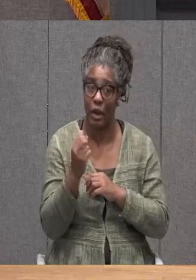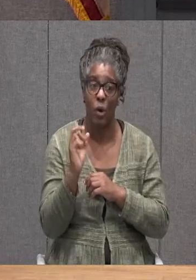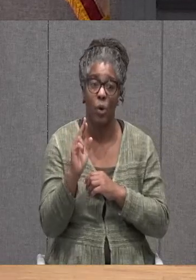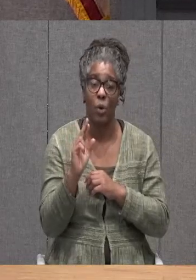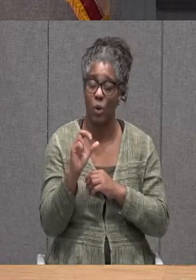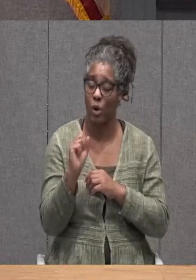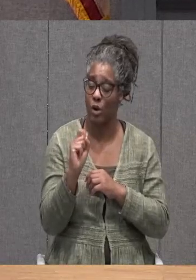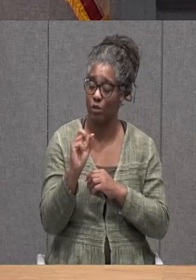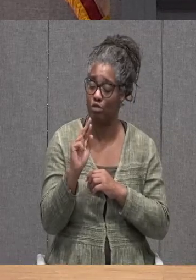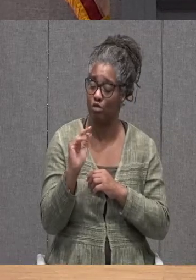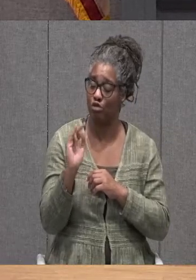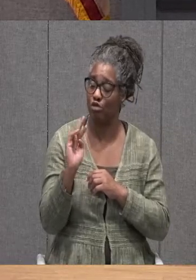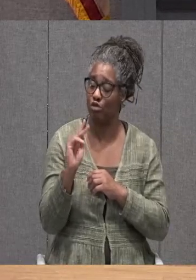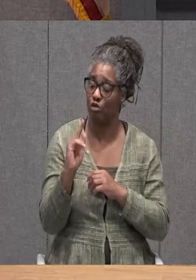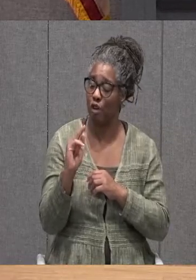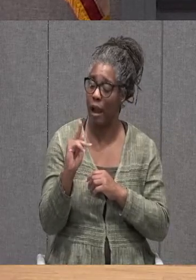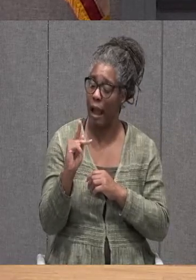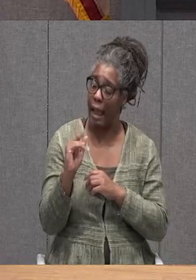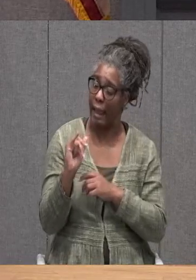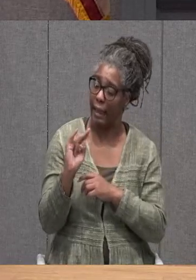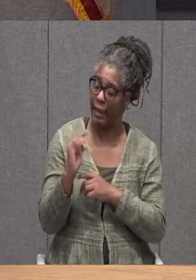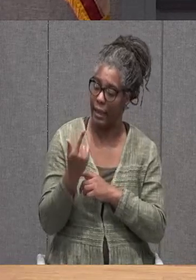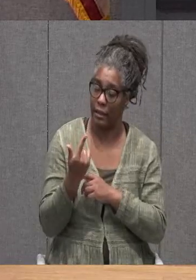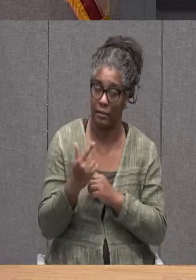(in foreign language)